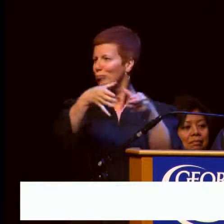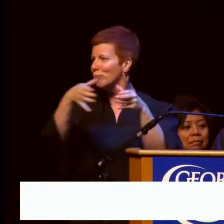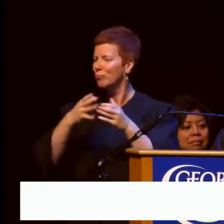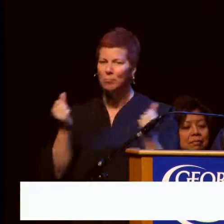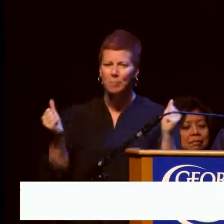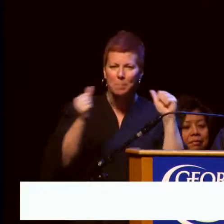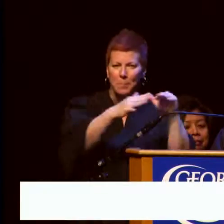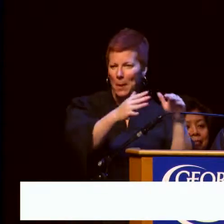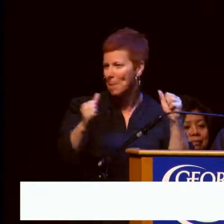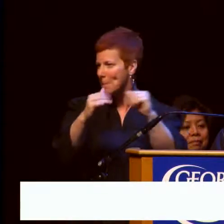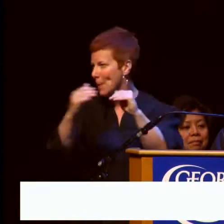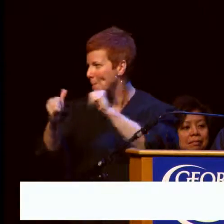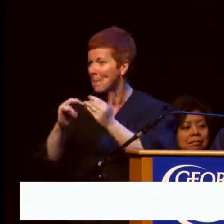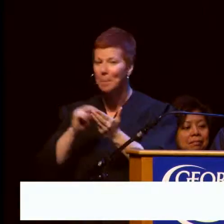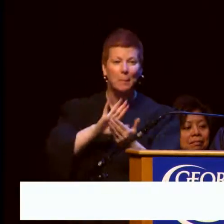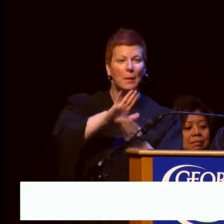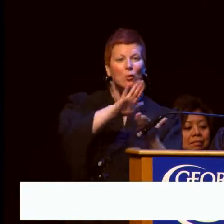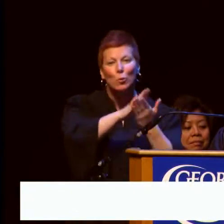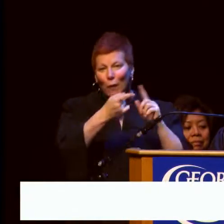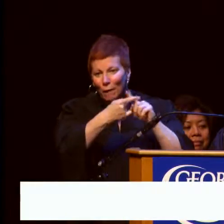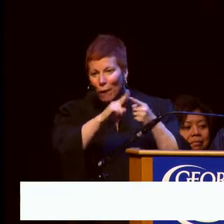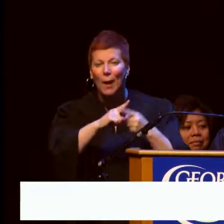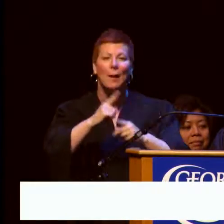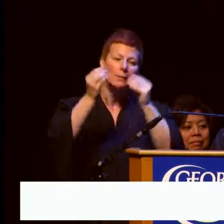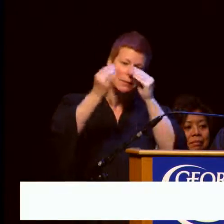TO FIND THEIR CLASSMATES, GUESTS AND FACULTY.